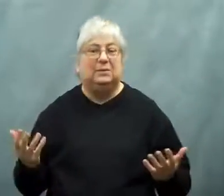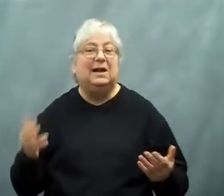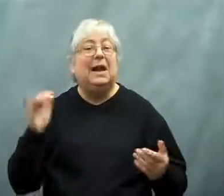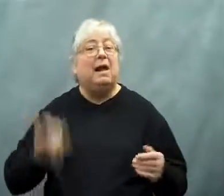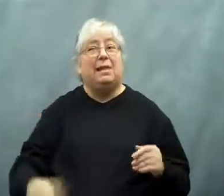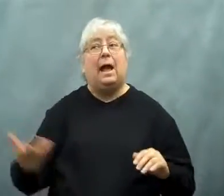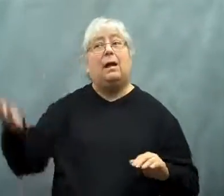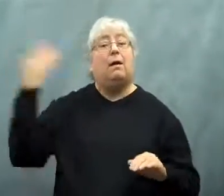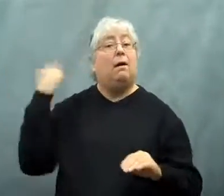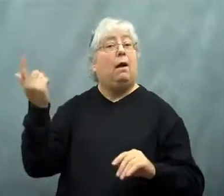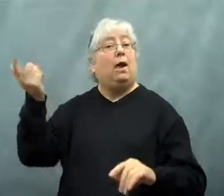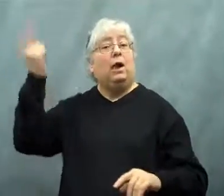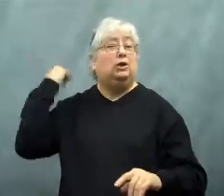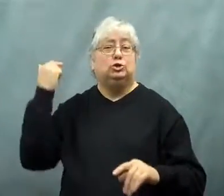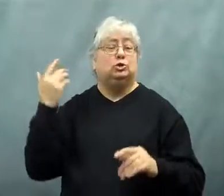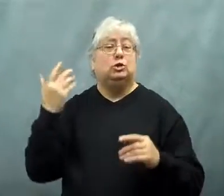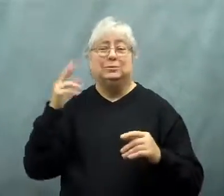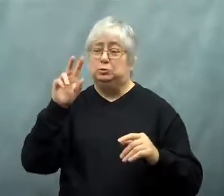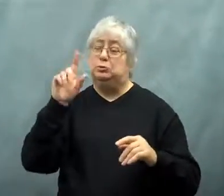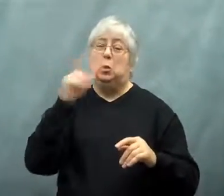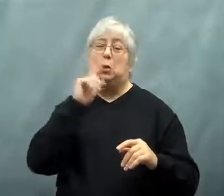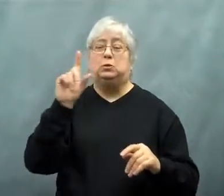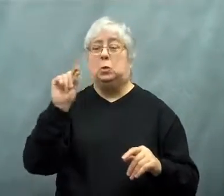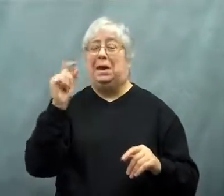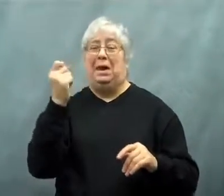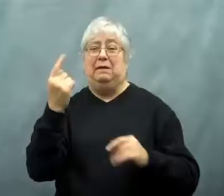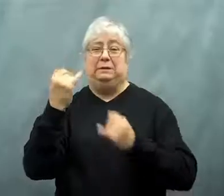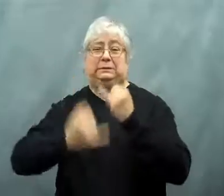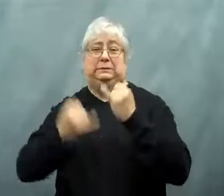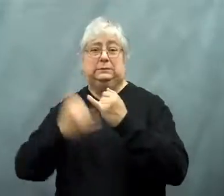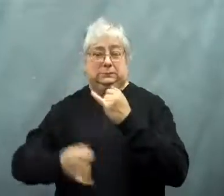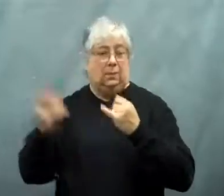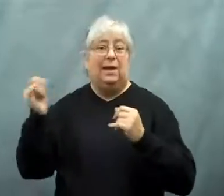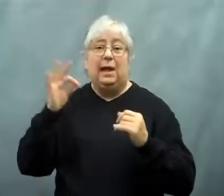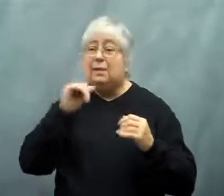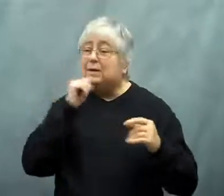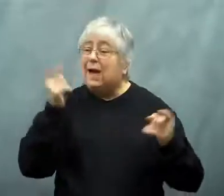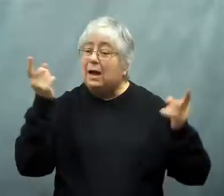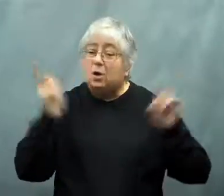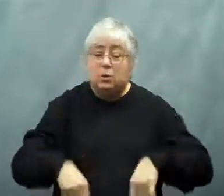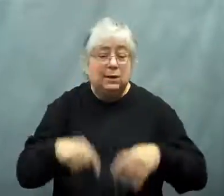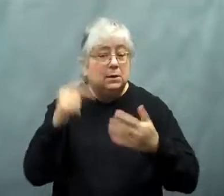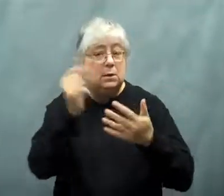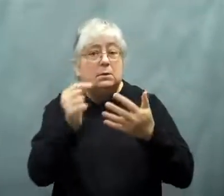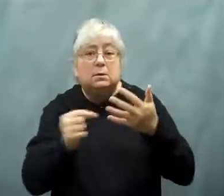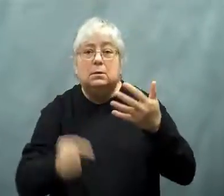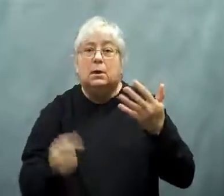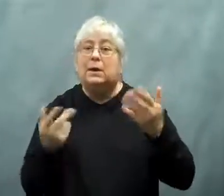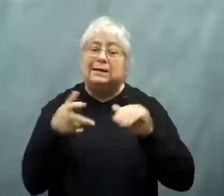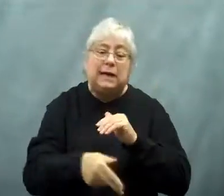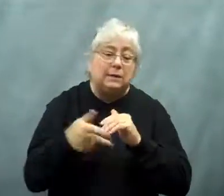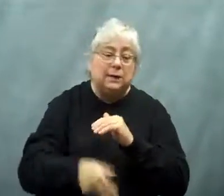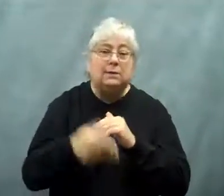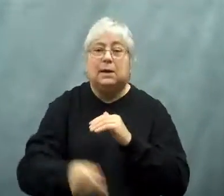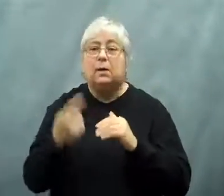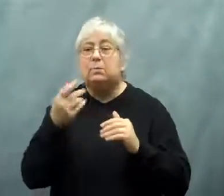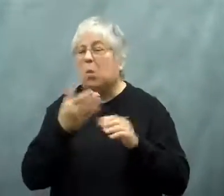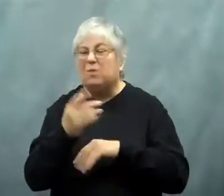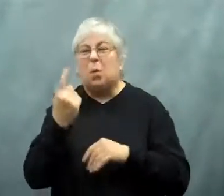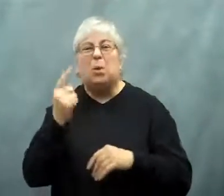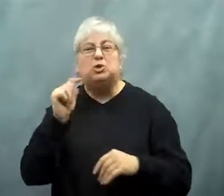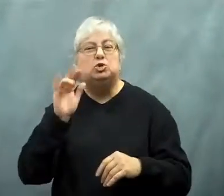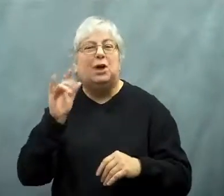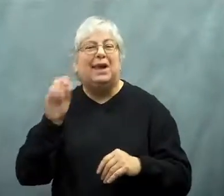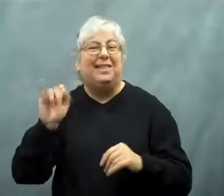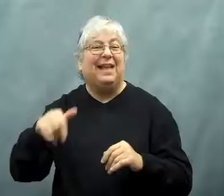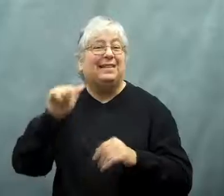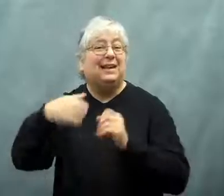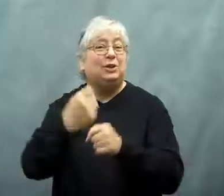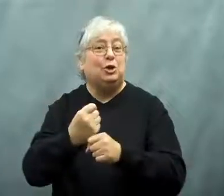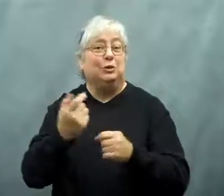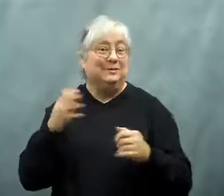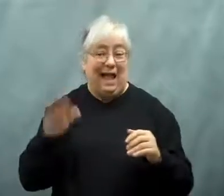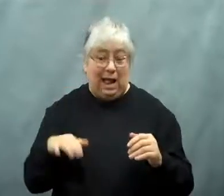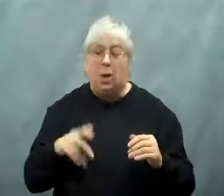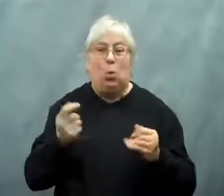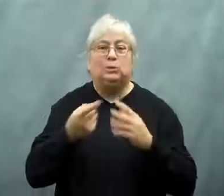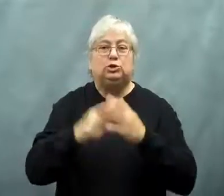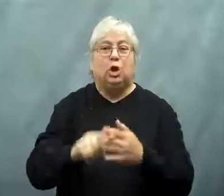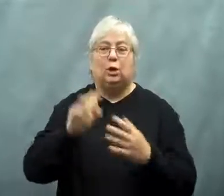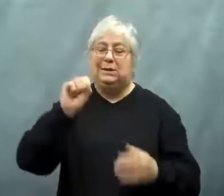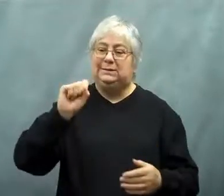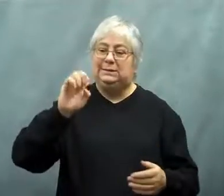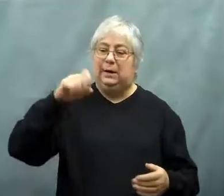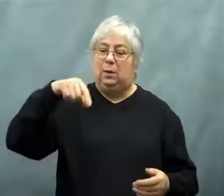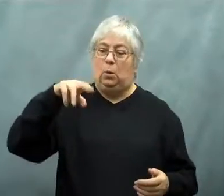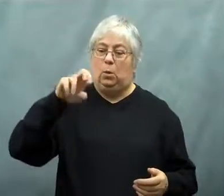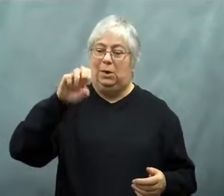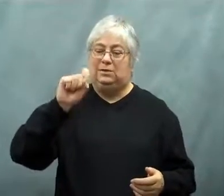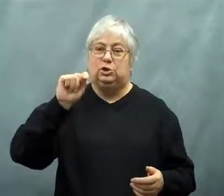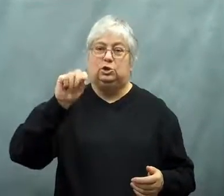Back in late 2011, if $1 trillion in cuts for the next 10 years were not agreed upon,